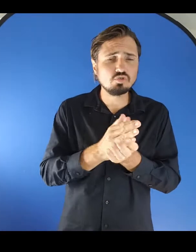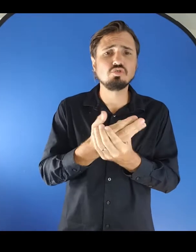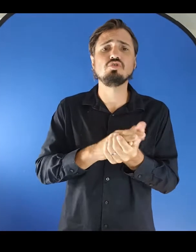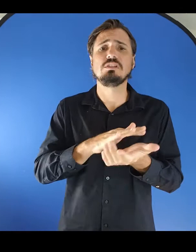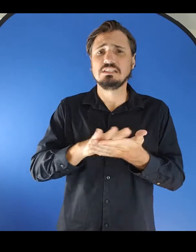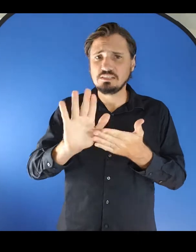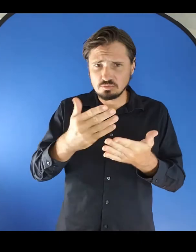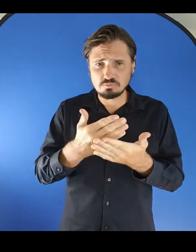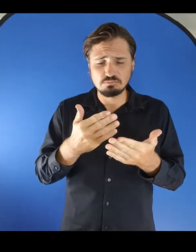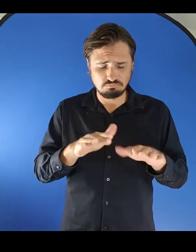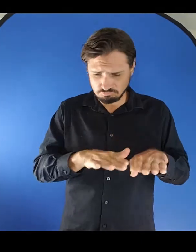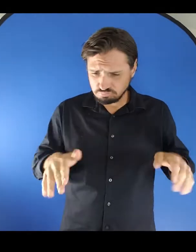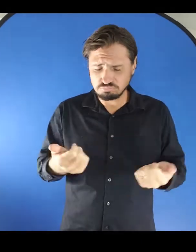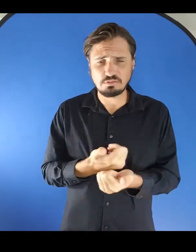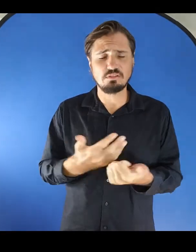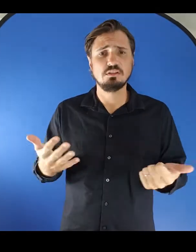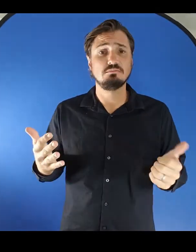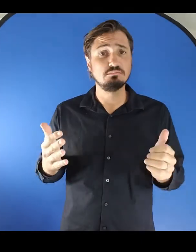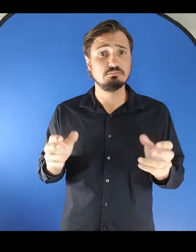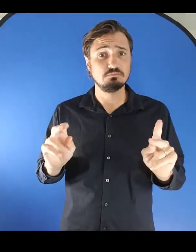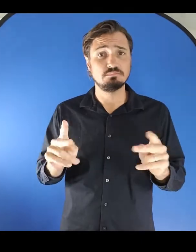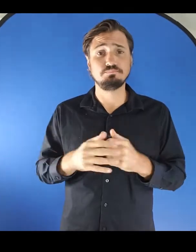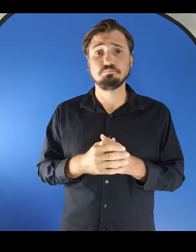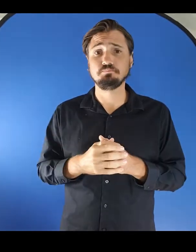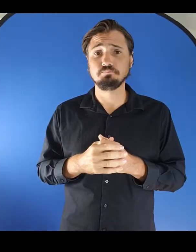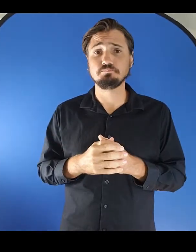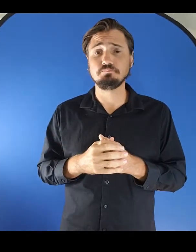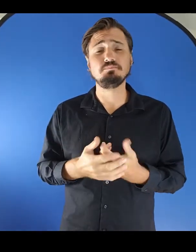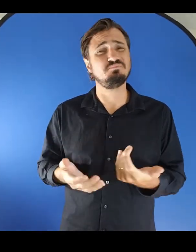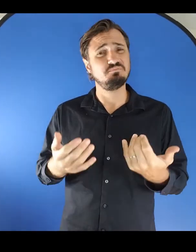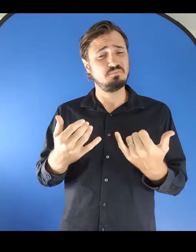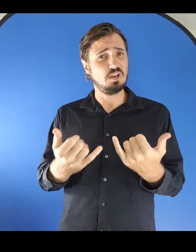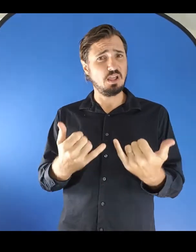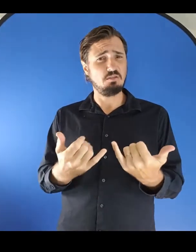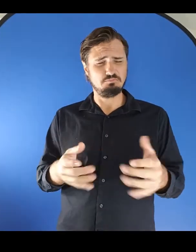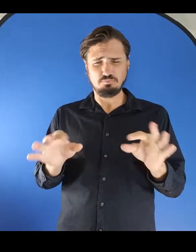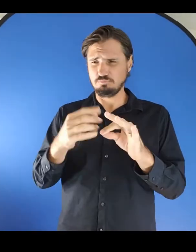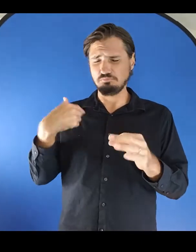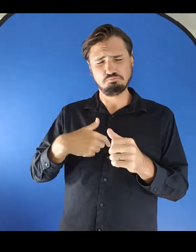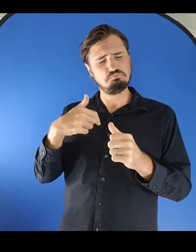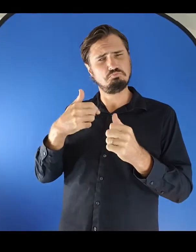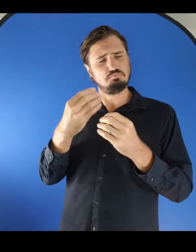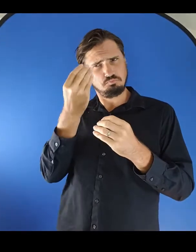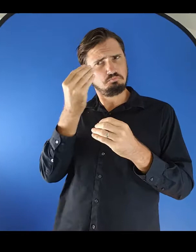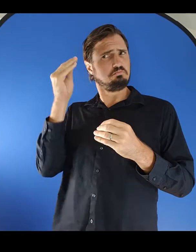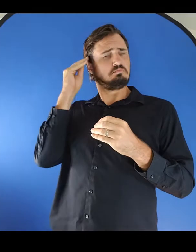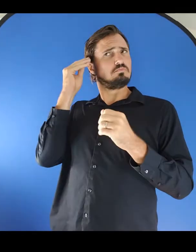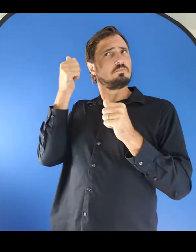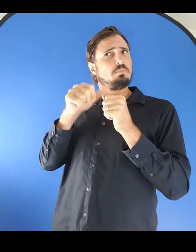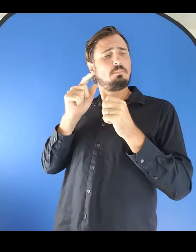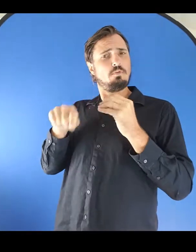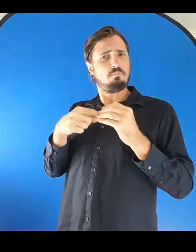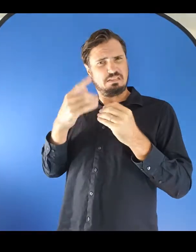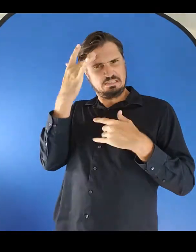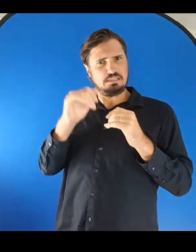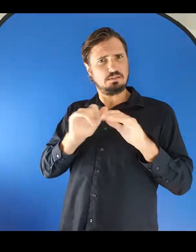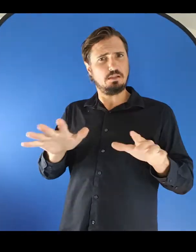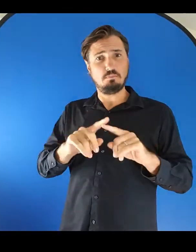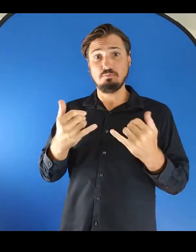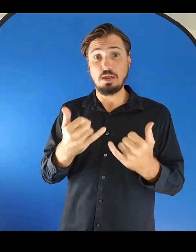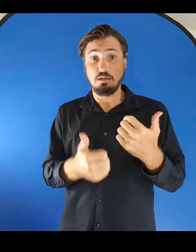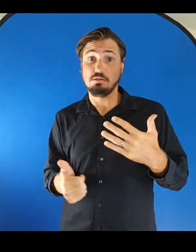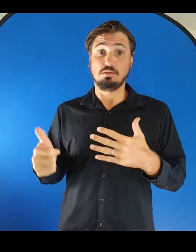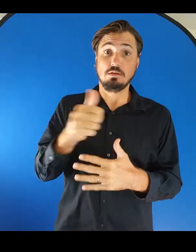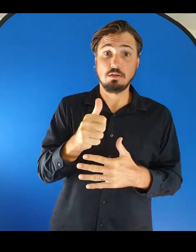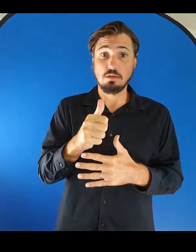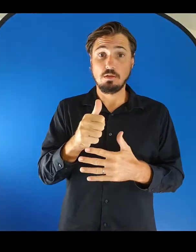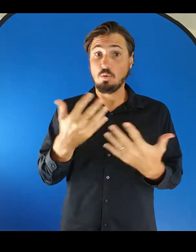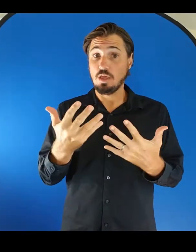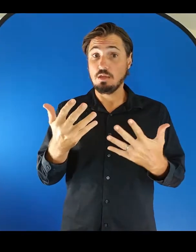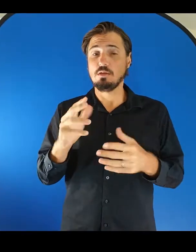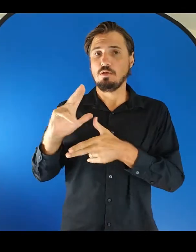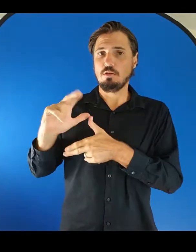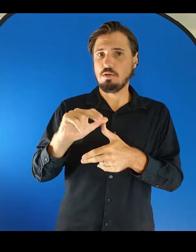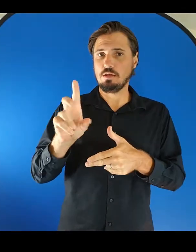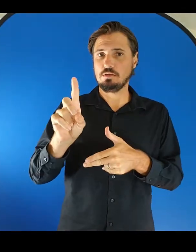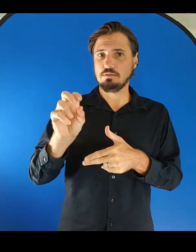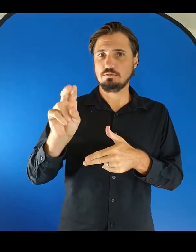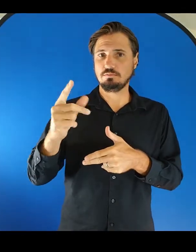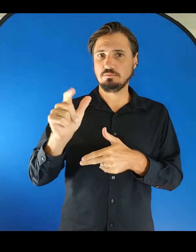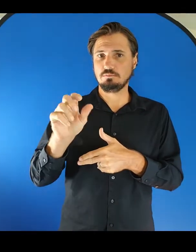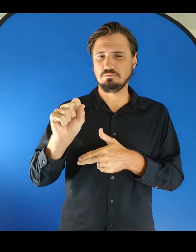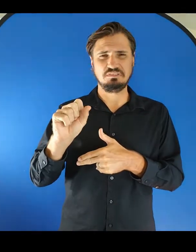While we continue to be mindful of the ongoing pandemic, our highest priority right now is monitoring and preparing for Hurricane Douglas, which is on track to begin impacting the state